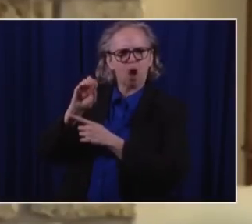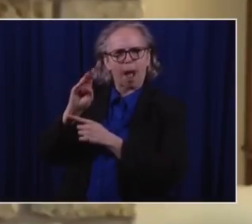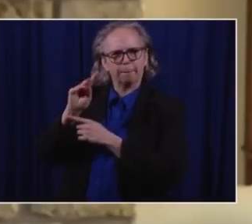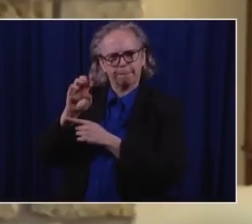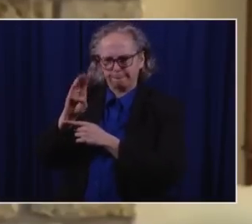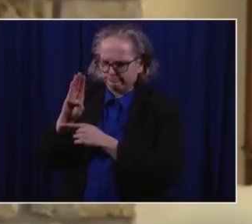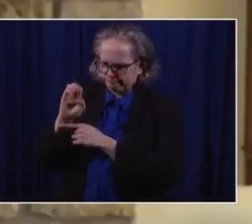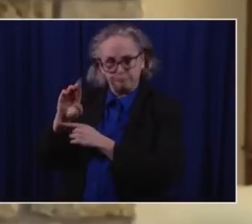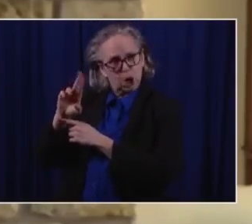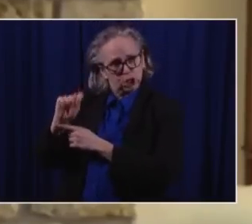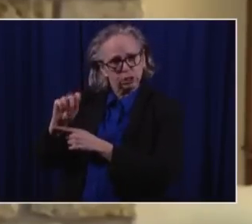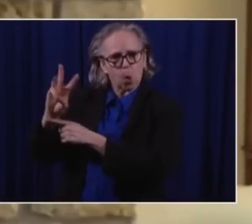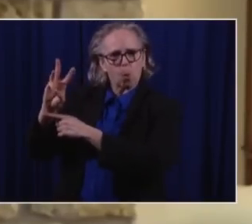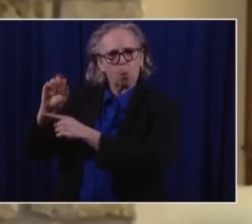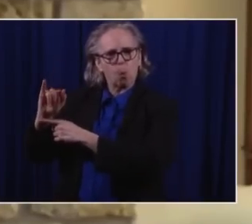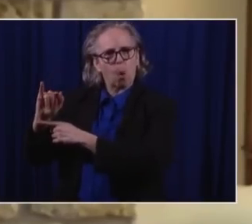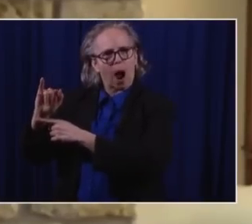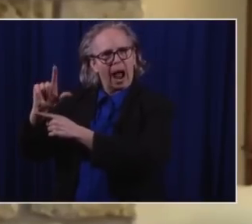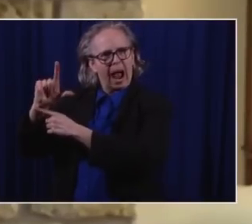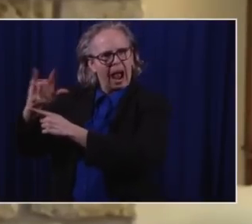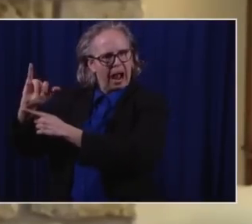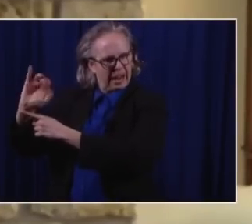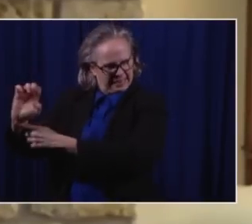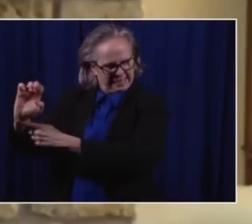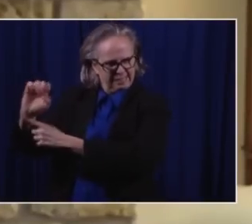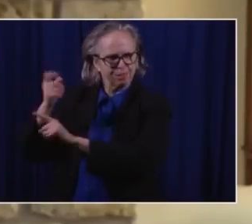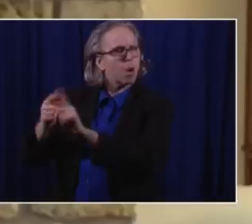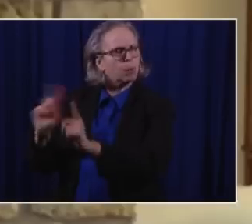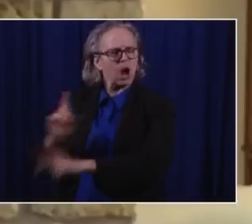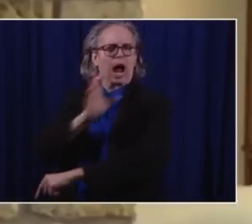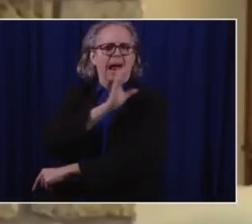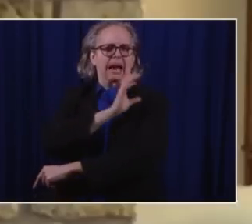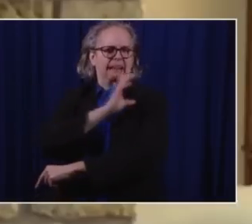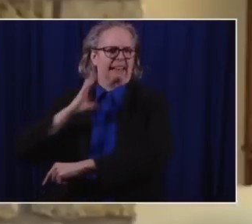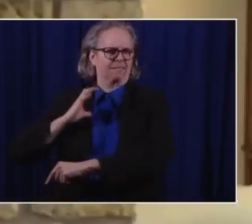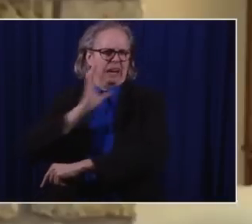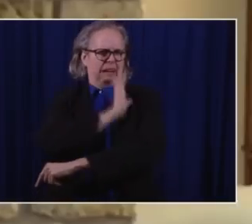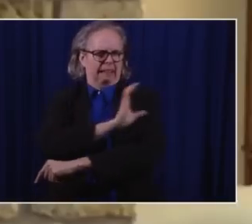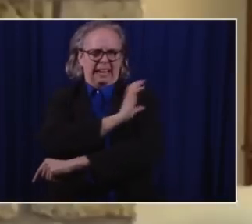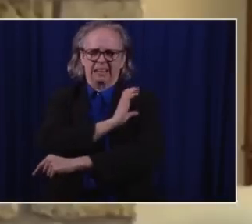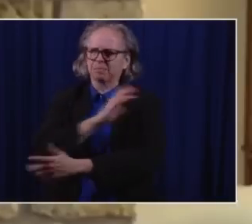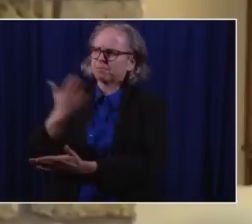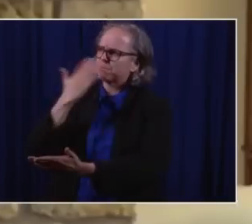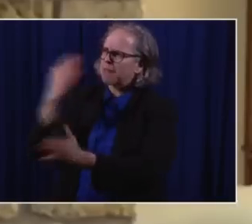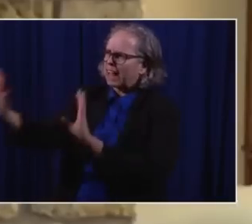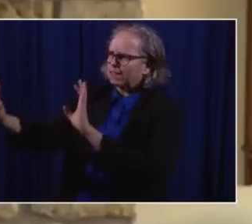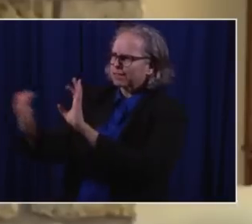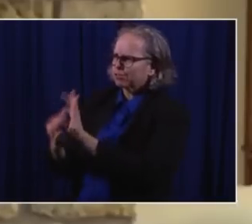exactly what are very real concerns are. In regard to 2 Thanksgiving. Let's go to our first doctor Robert Wiley the Cleveland doctor Wiley thank